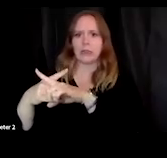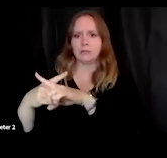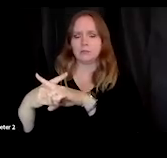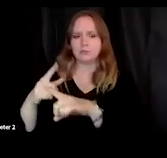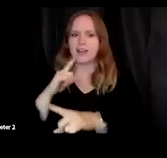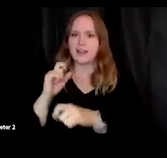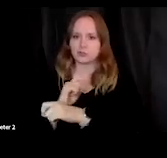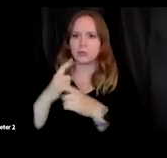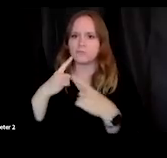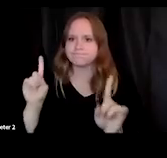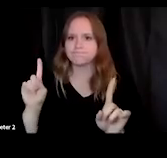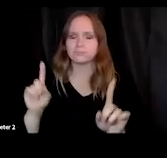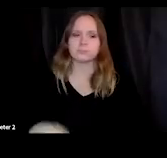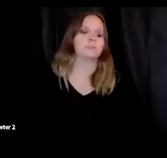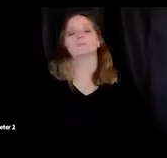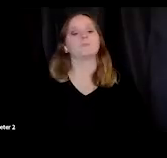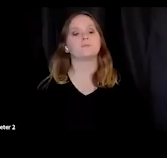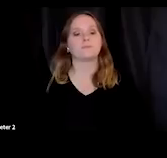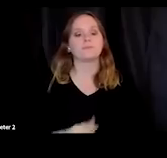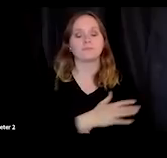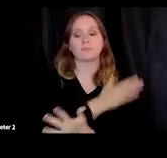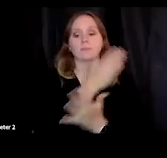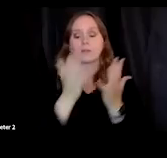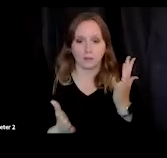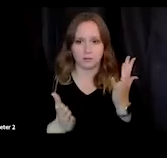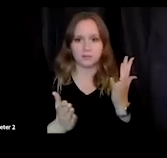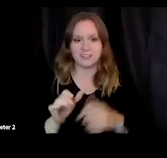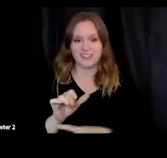And another consideration is the social element.